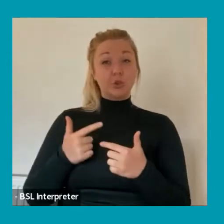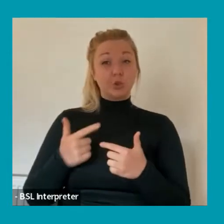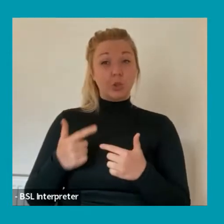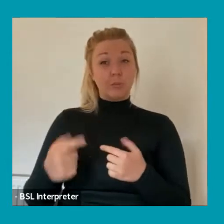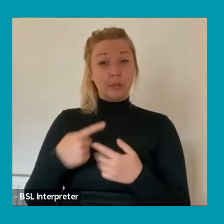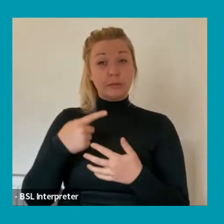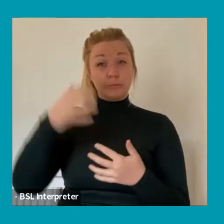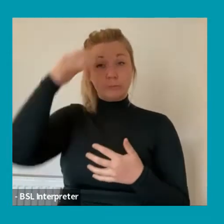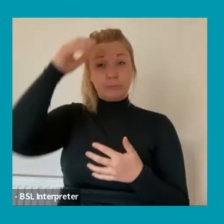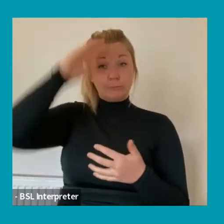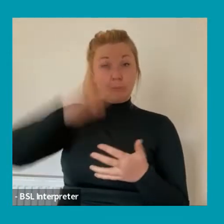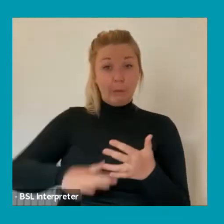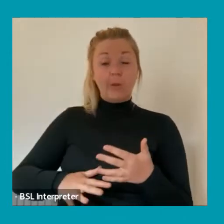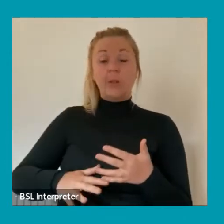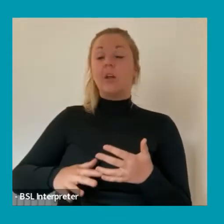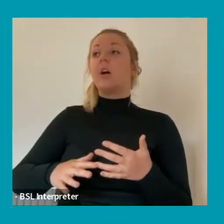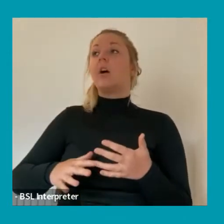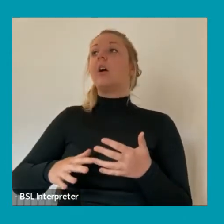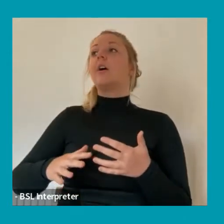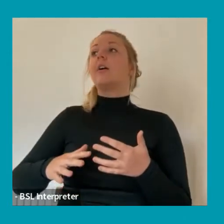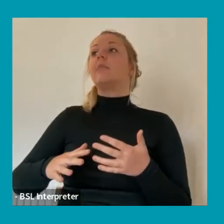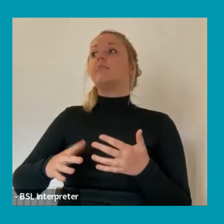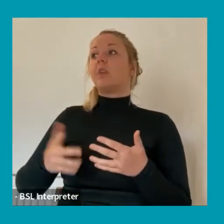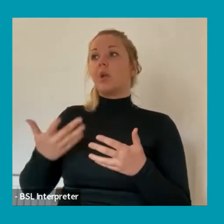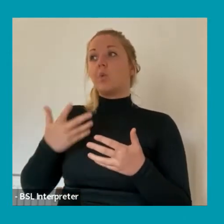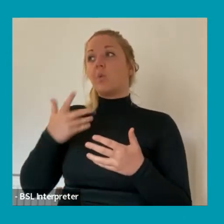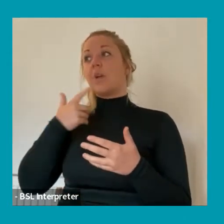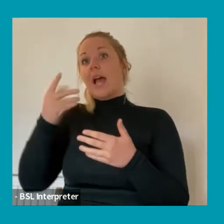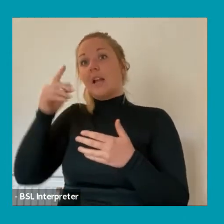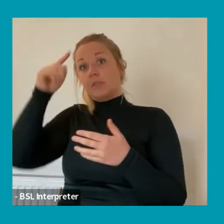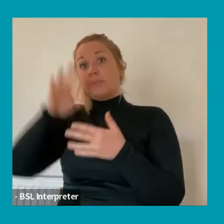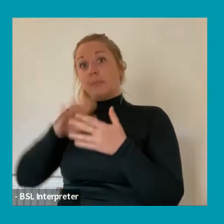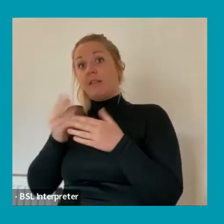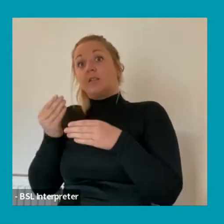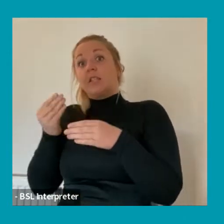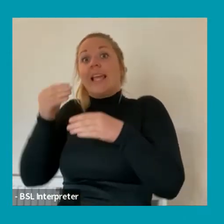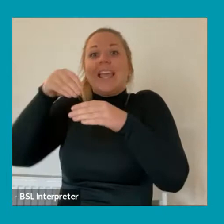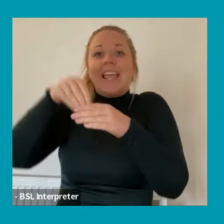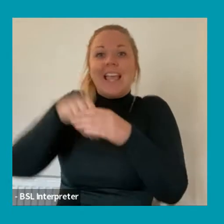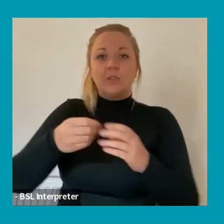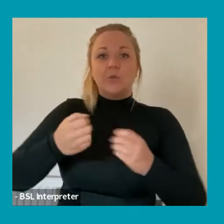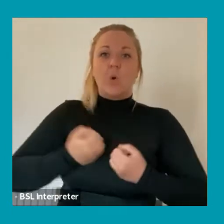And it is certainly something that we do a lot of at Evenbreak. So Barry, I'm thrilled to have you here.